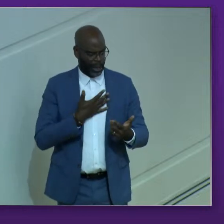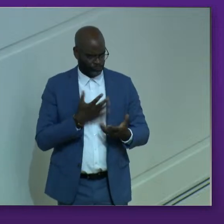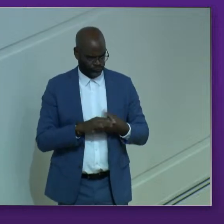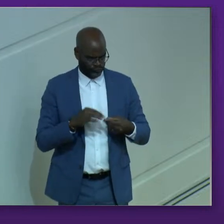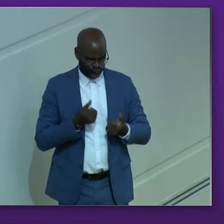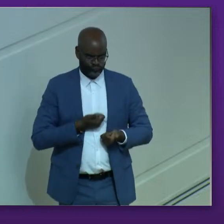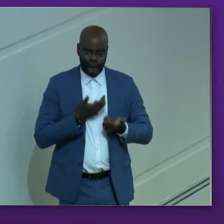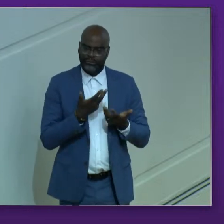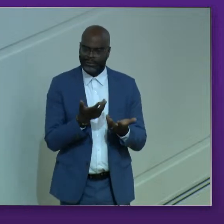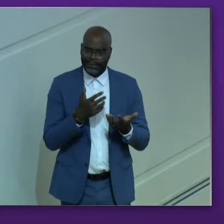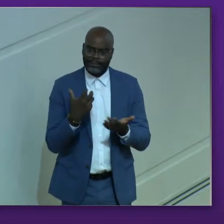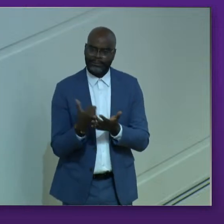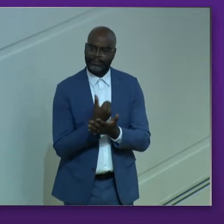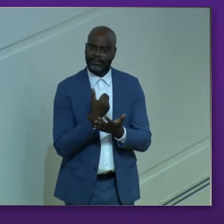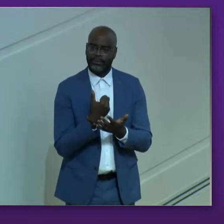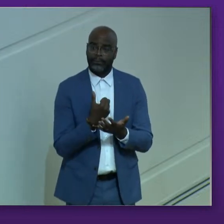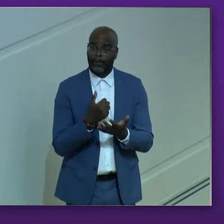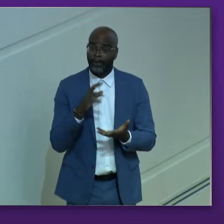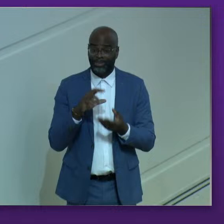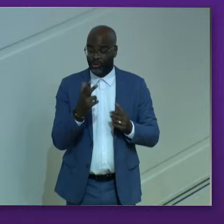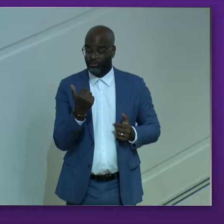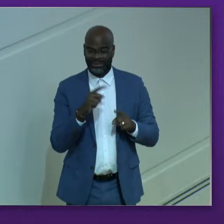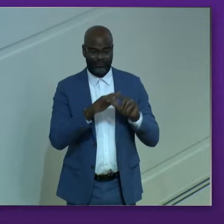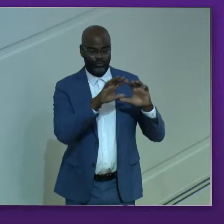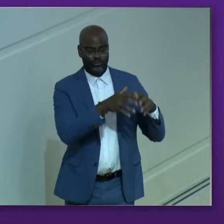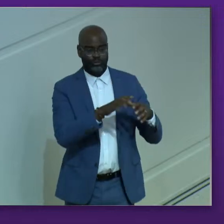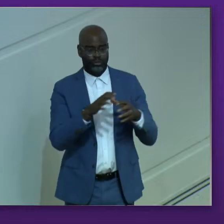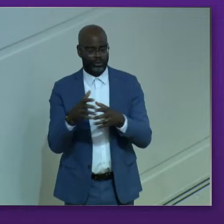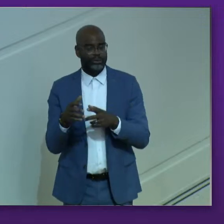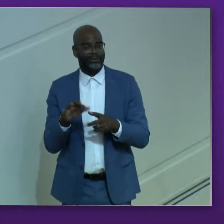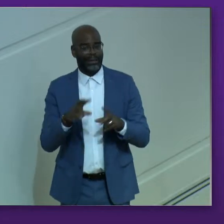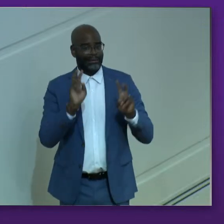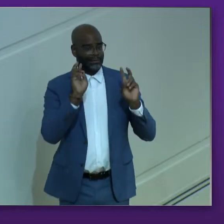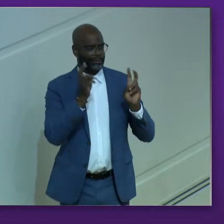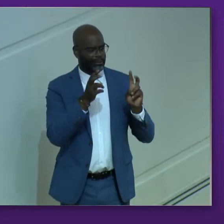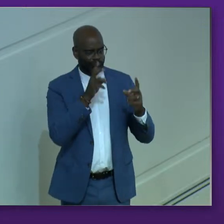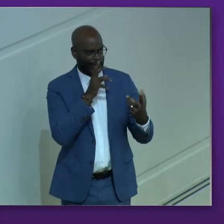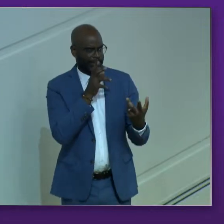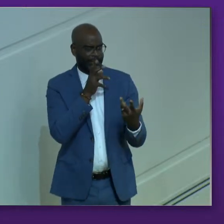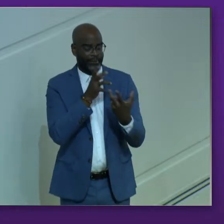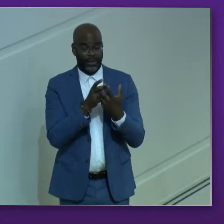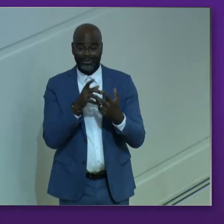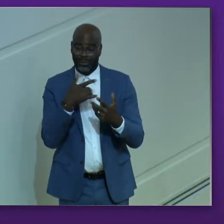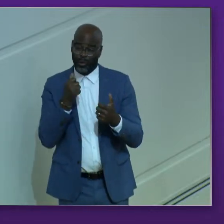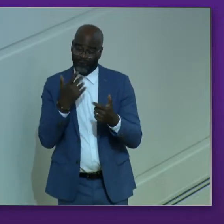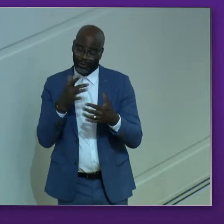THE 23/24TH THEME FOR THE COLLEGE COUNCIL WAS CULTIVATED